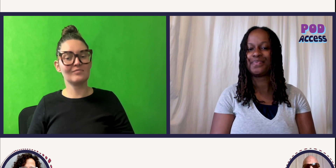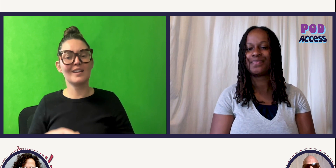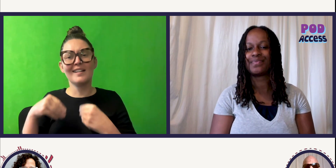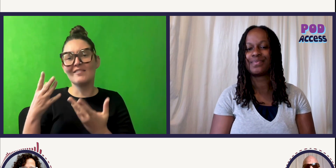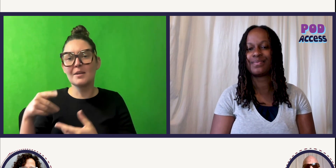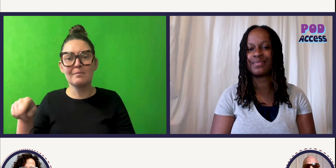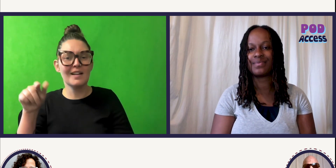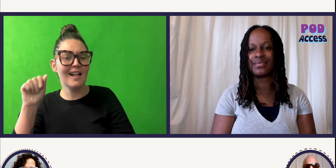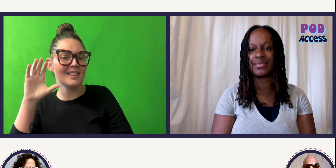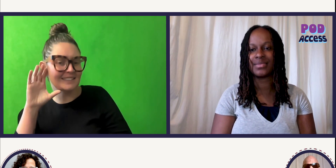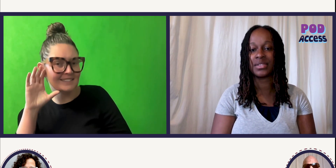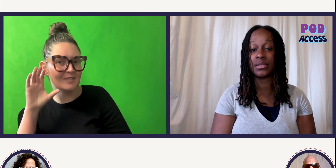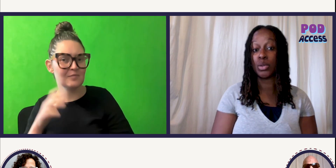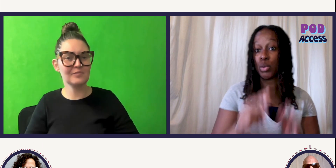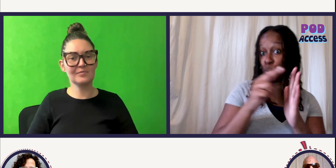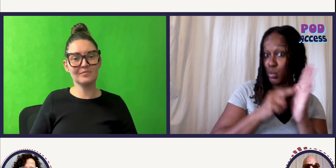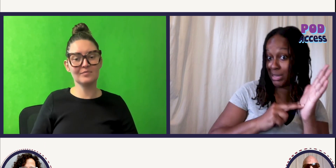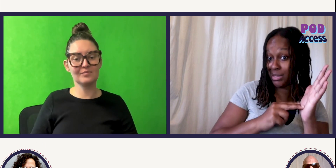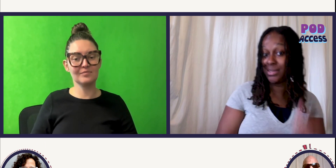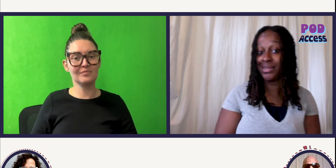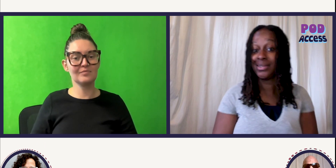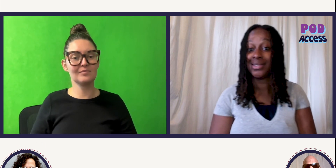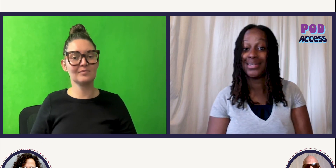Give them a listen, THOMAS: read or...